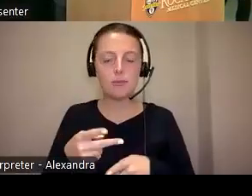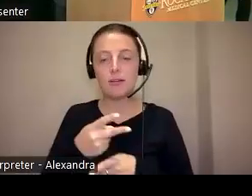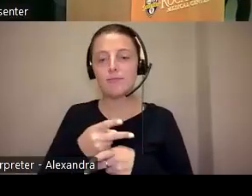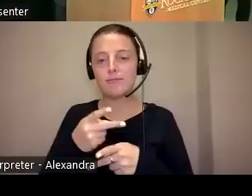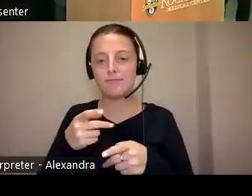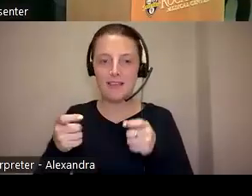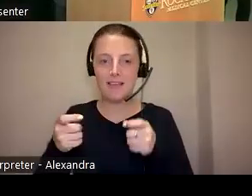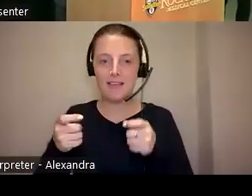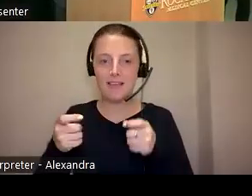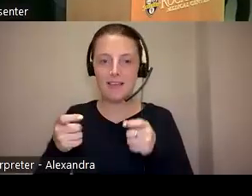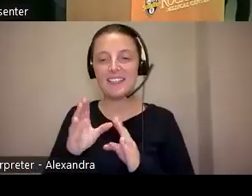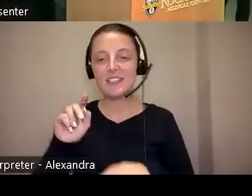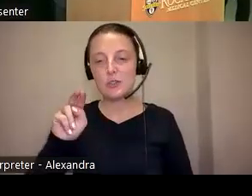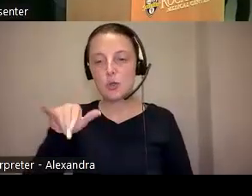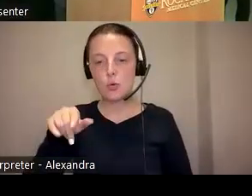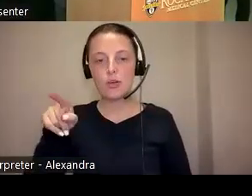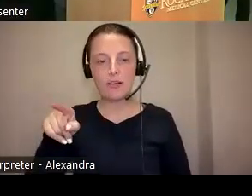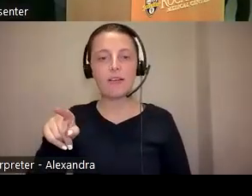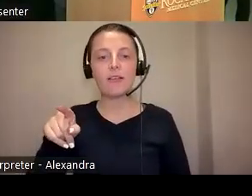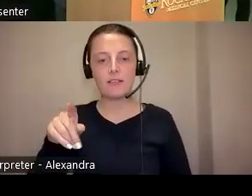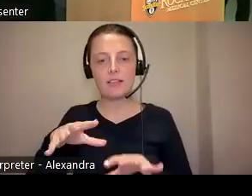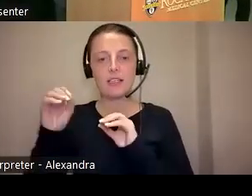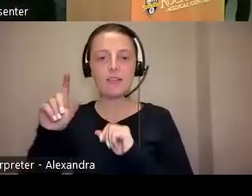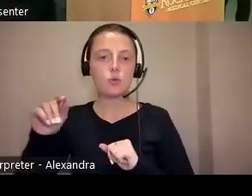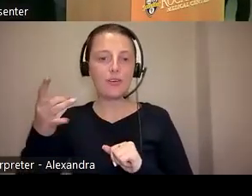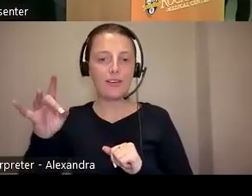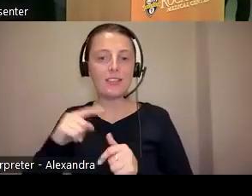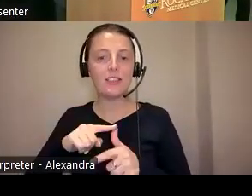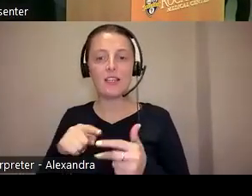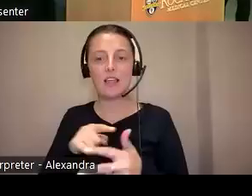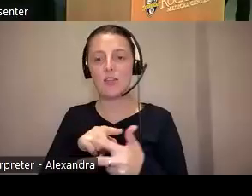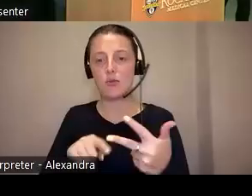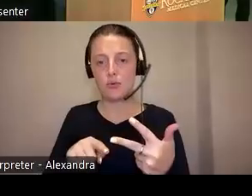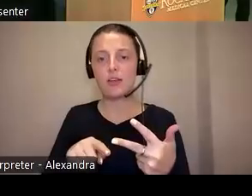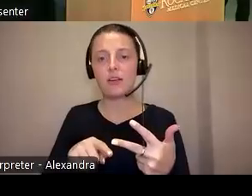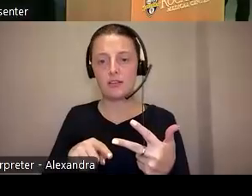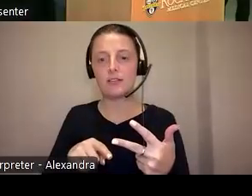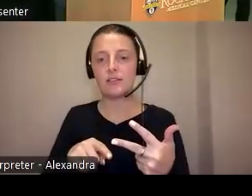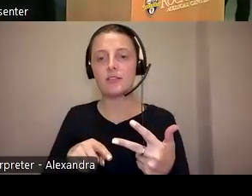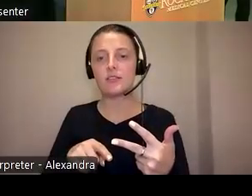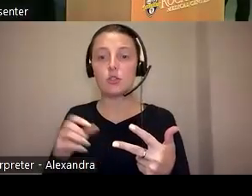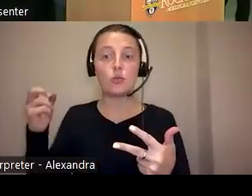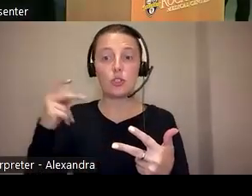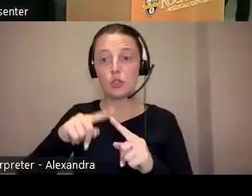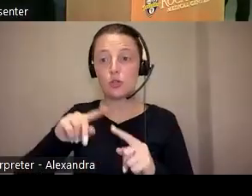uh, return to Strong Ties in 2015 when we start our CCBHC programs. Um, excitingly in 2010,